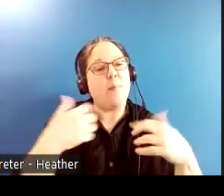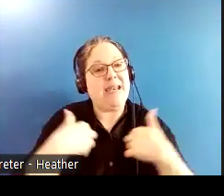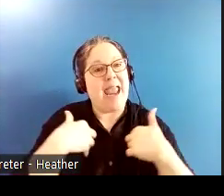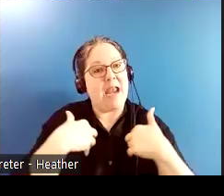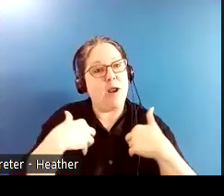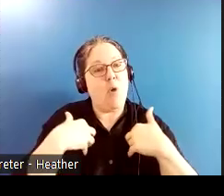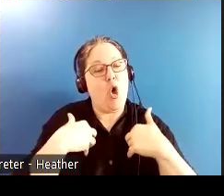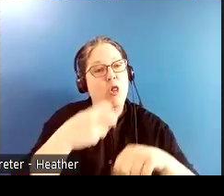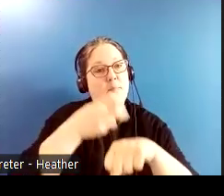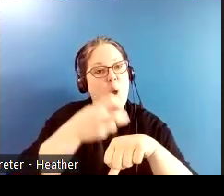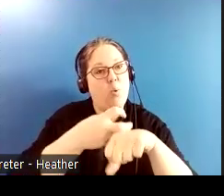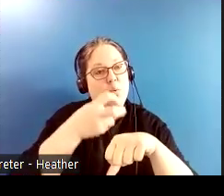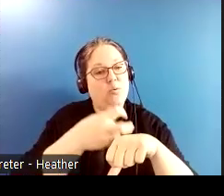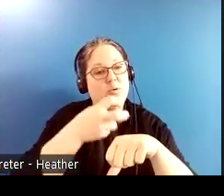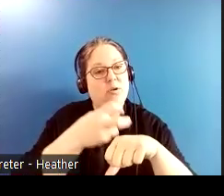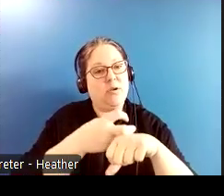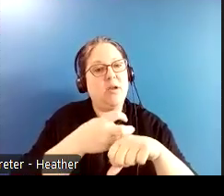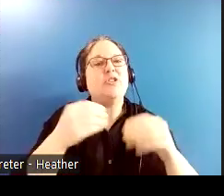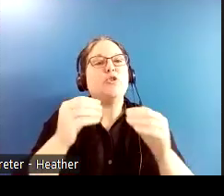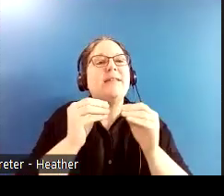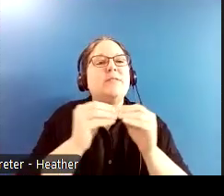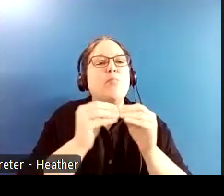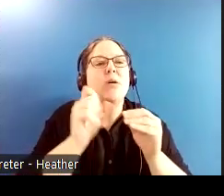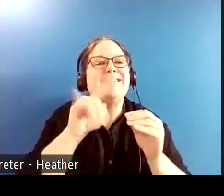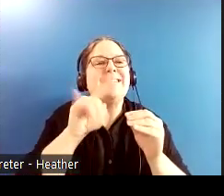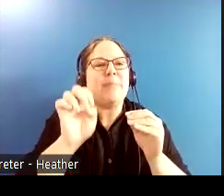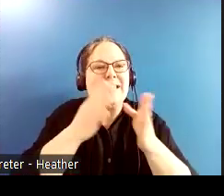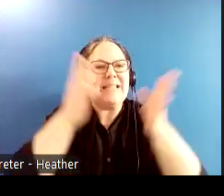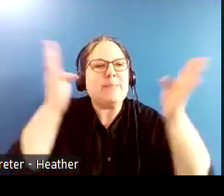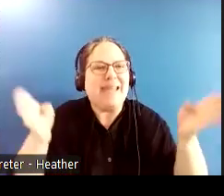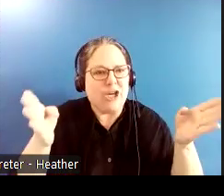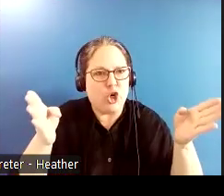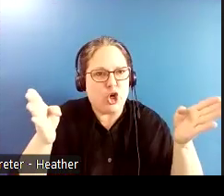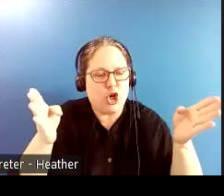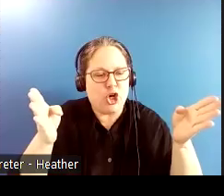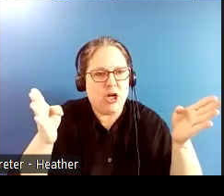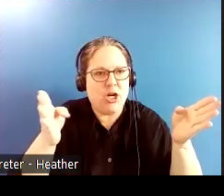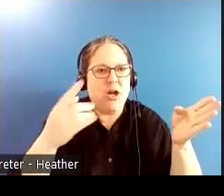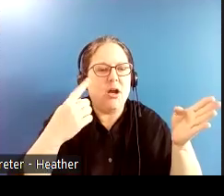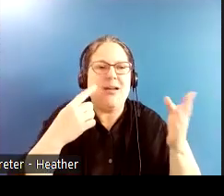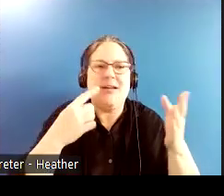it has much more space for more etches. Uh this one it's much less obvious what it's for shown